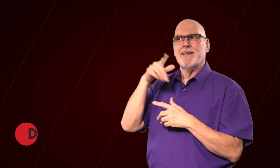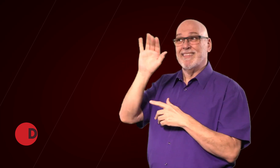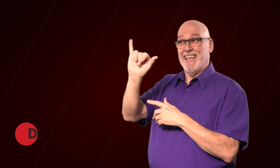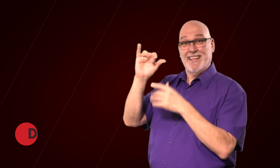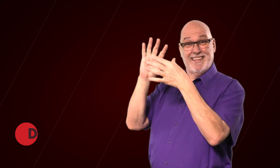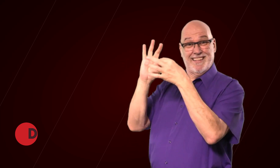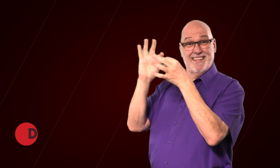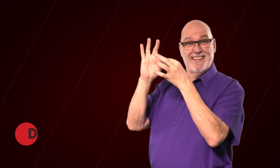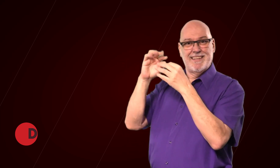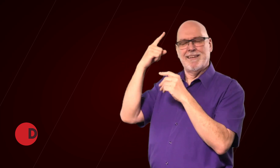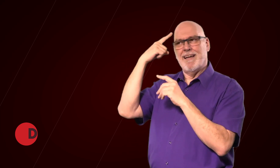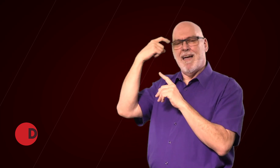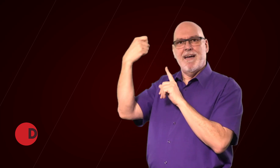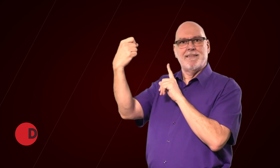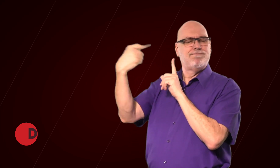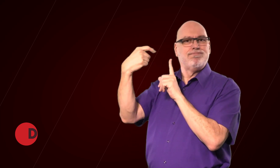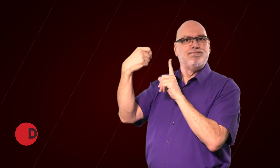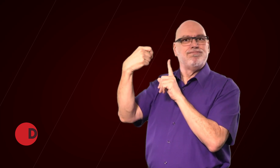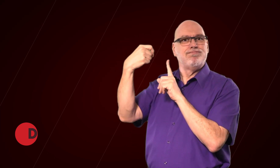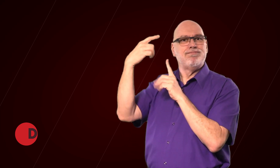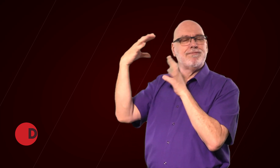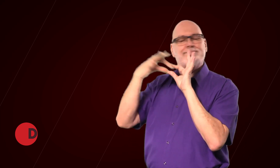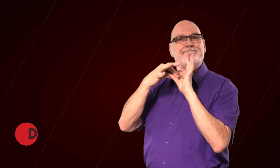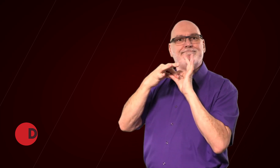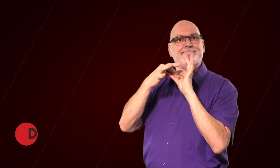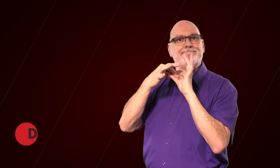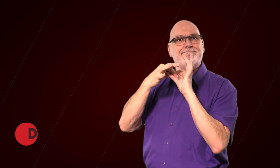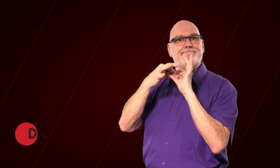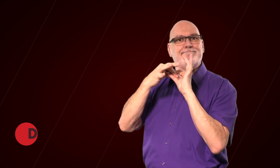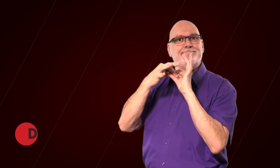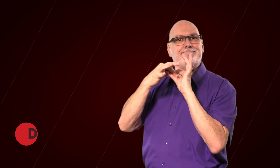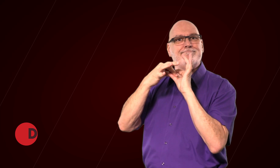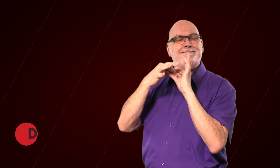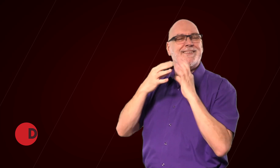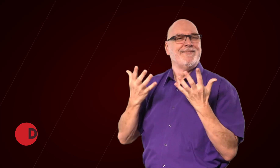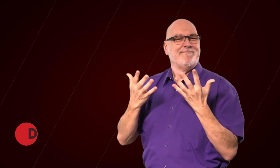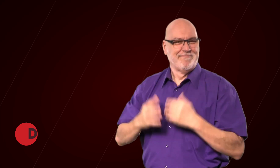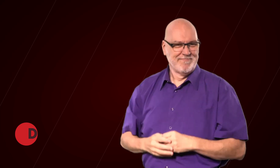What message struck a chord with you?